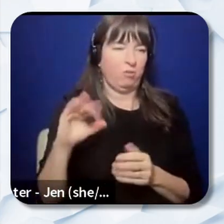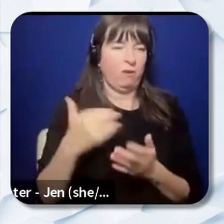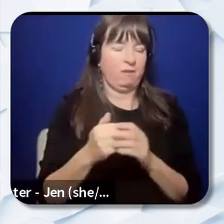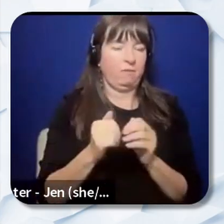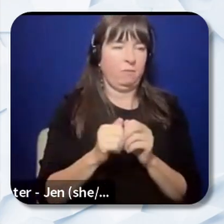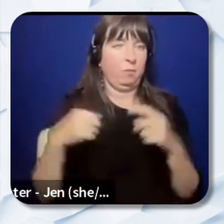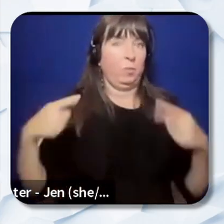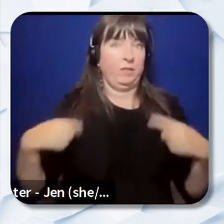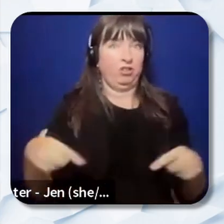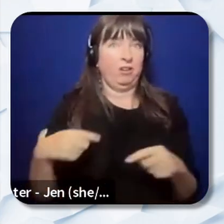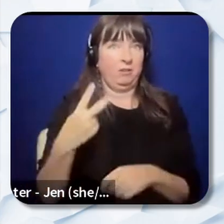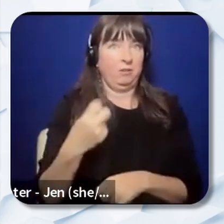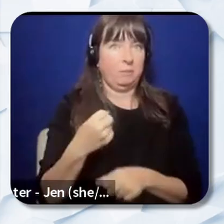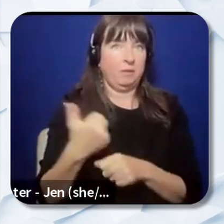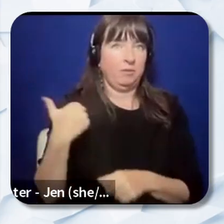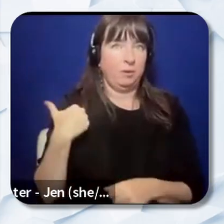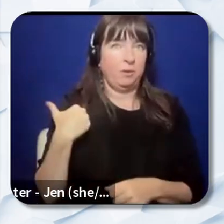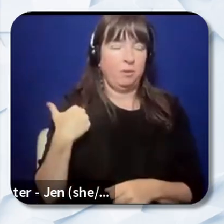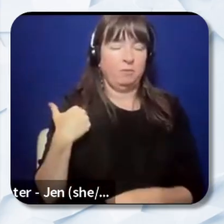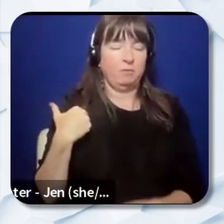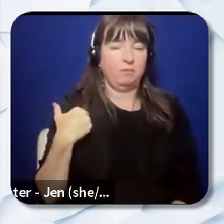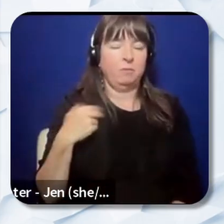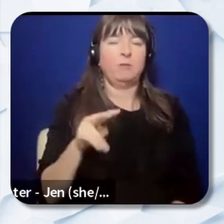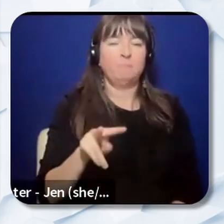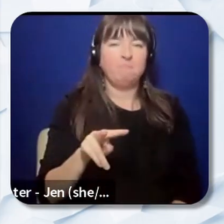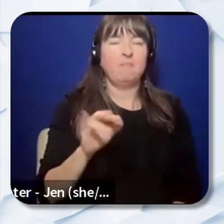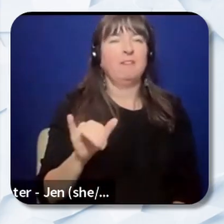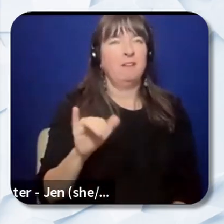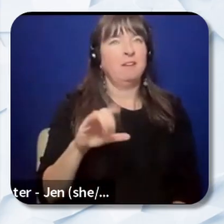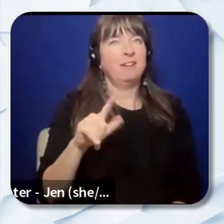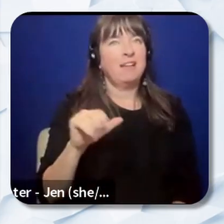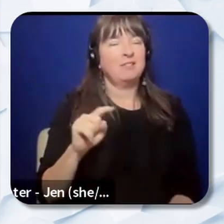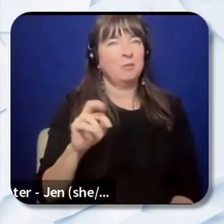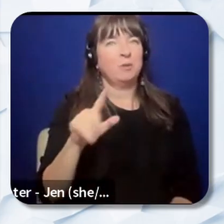ago and it makes me think of how the CLASS tool really helps us focus our environment on on that